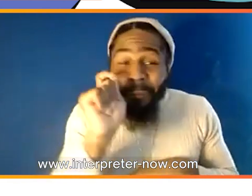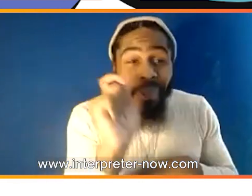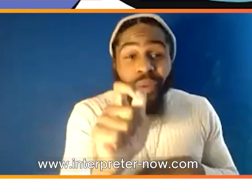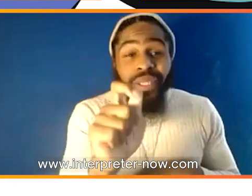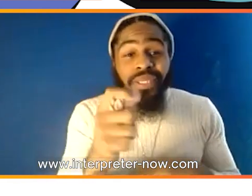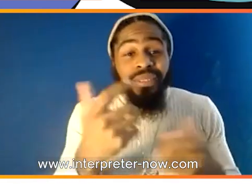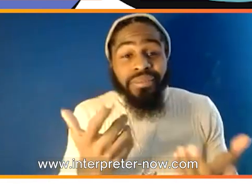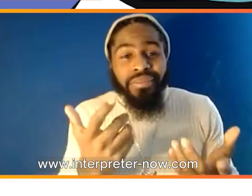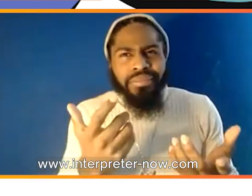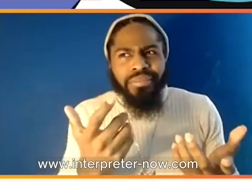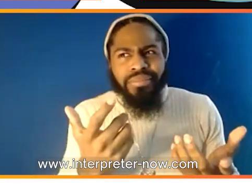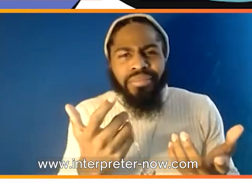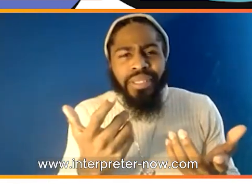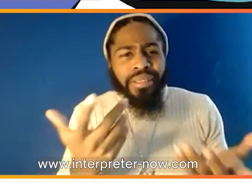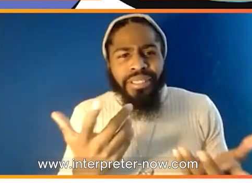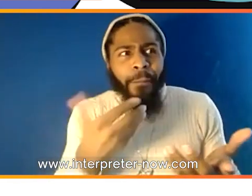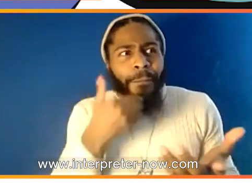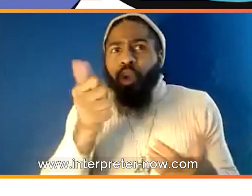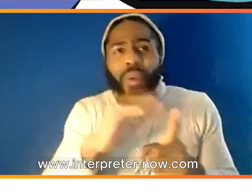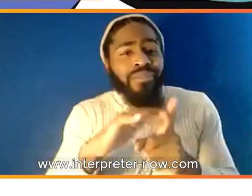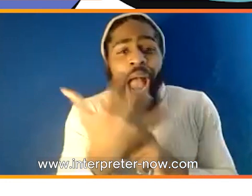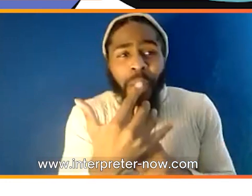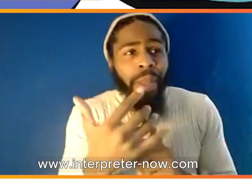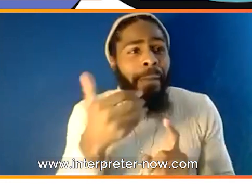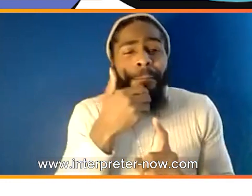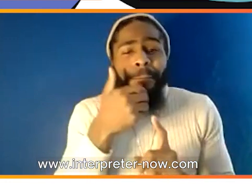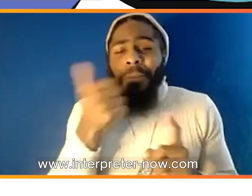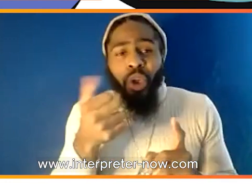and others. And who doesn't want that? I'm working tech in the sales side, who doesn't